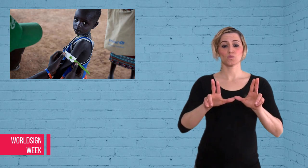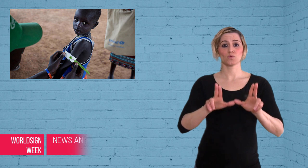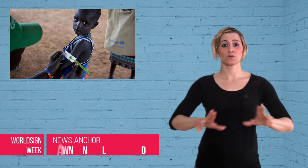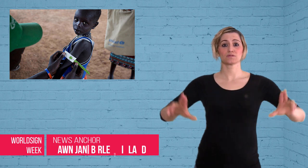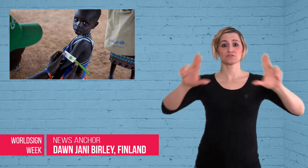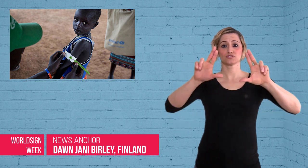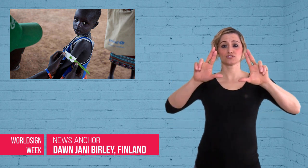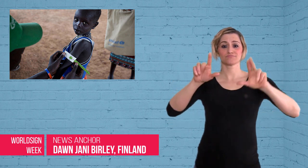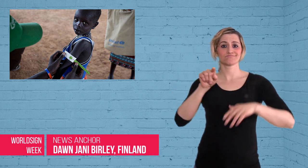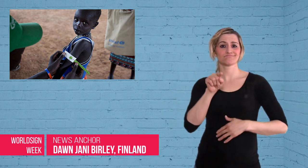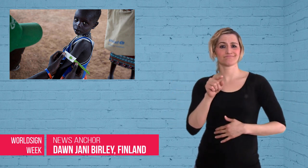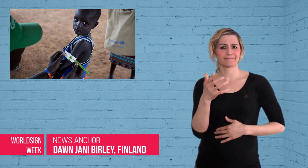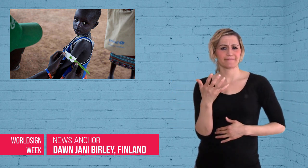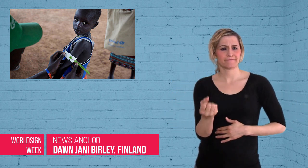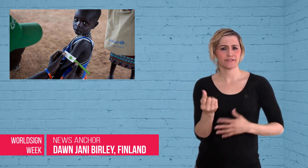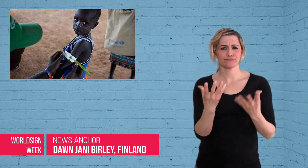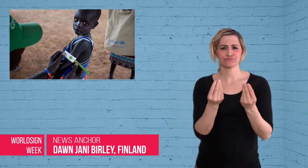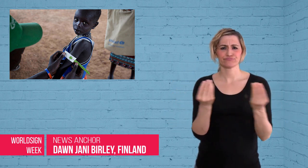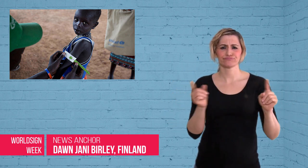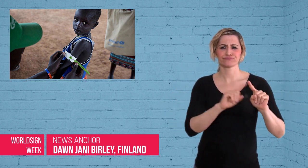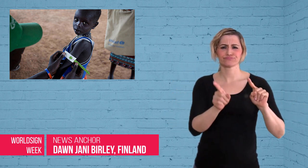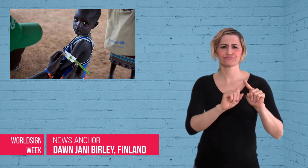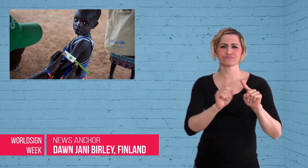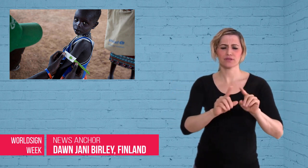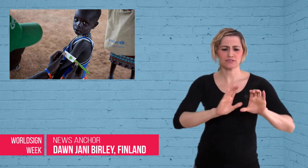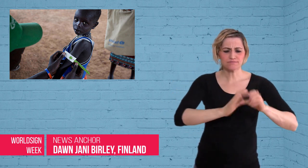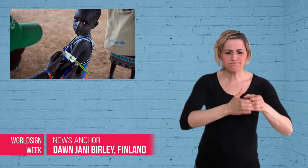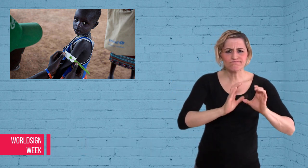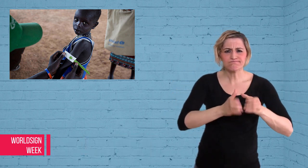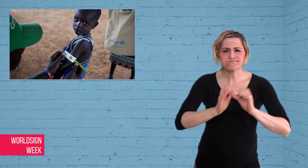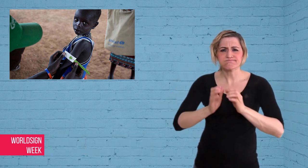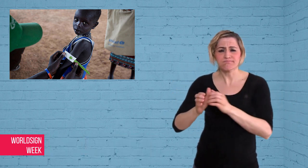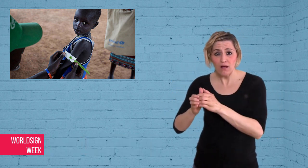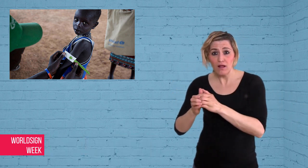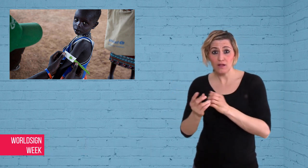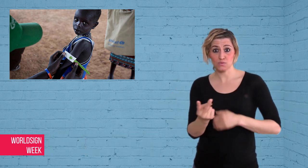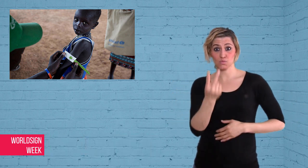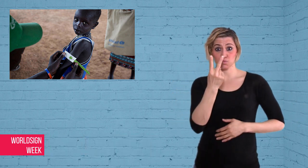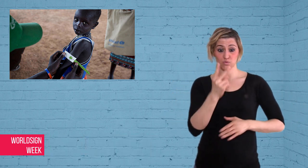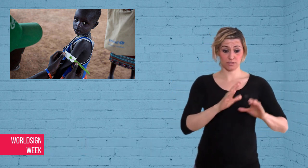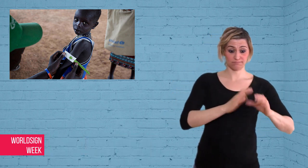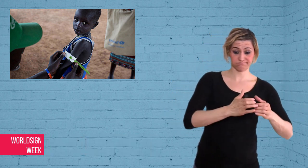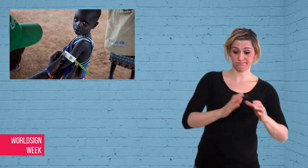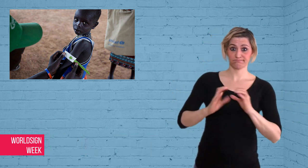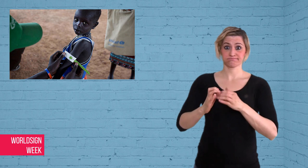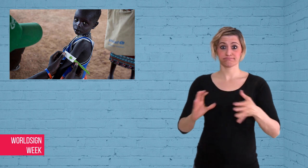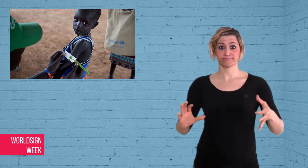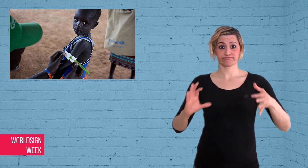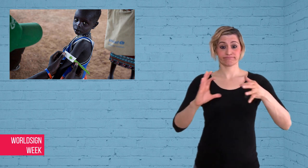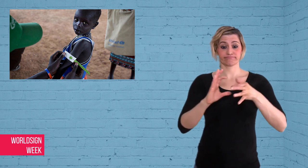Dawn: A statement released by two United